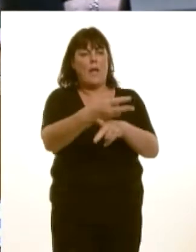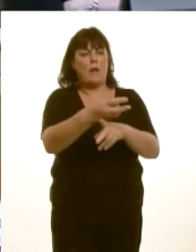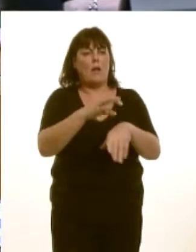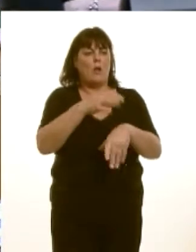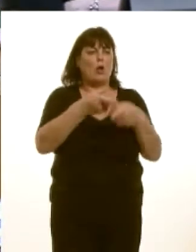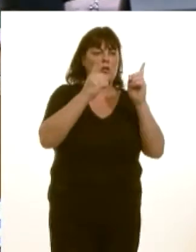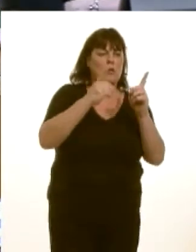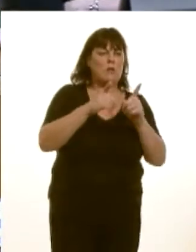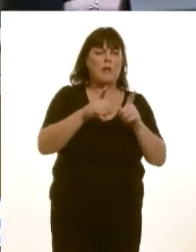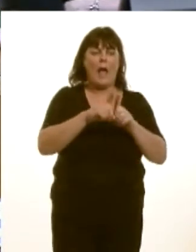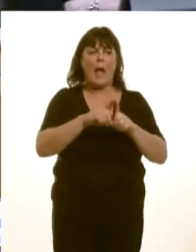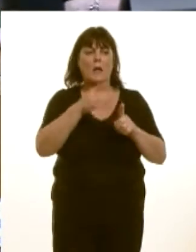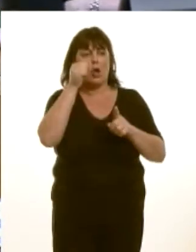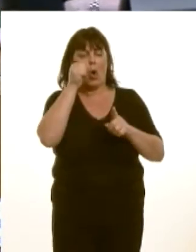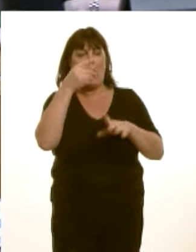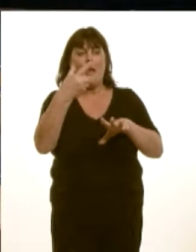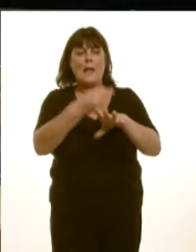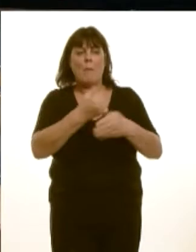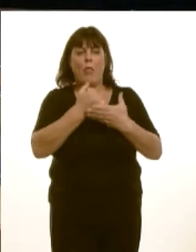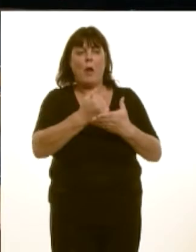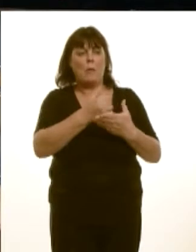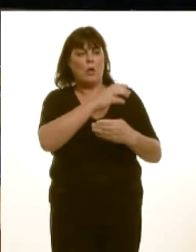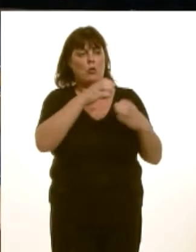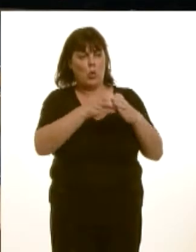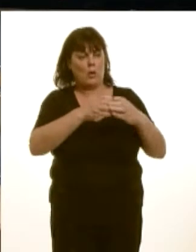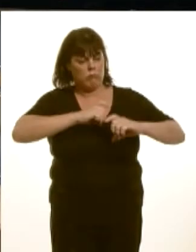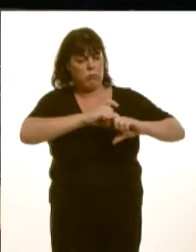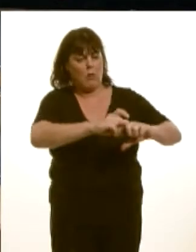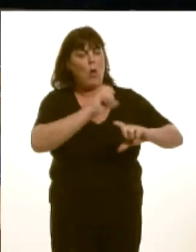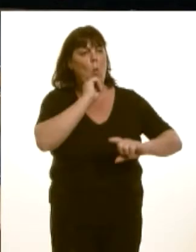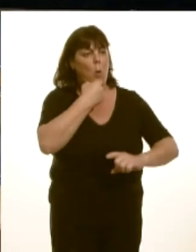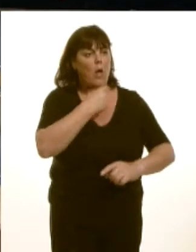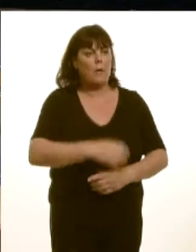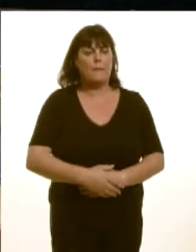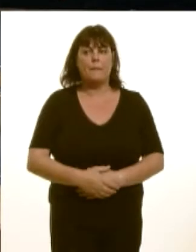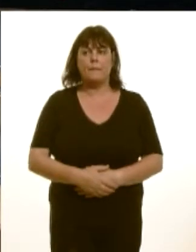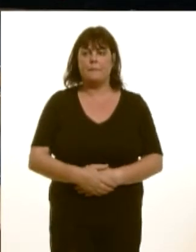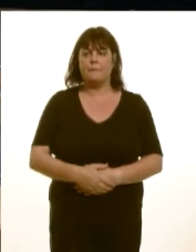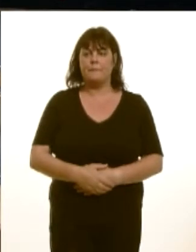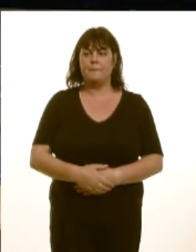Lindsay Whittle: First Minister, what is being done to improve on the five-year lung cancer